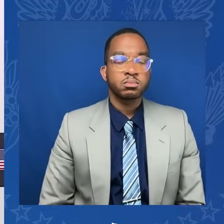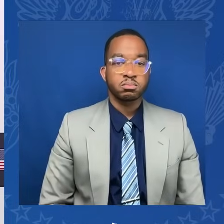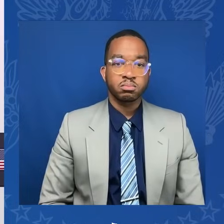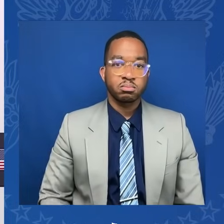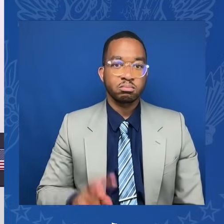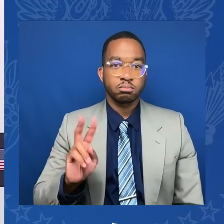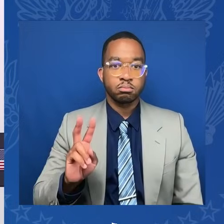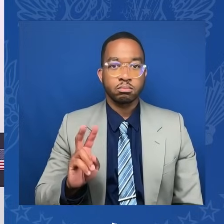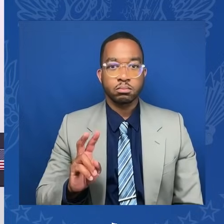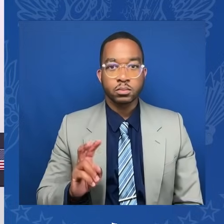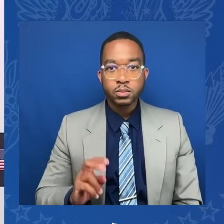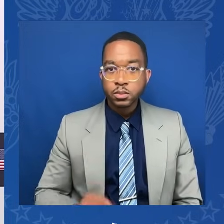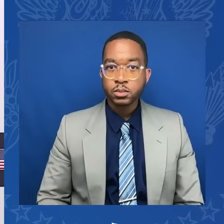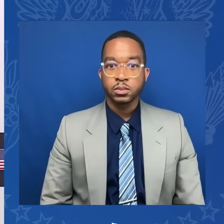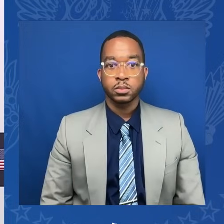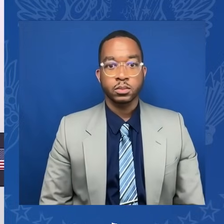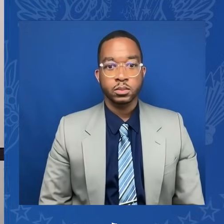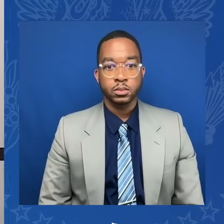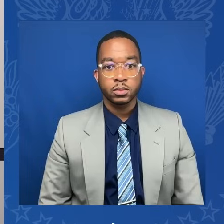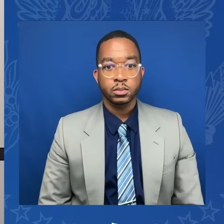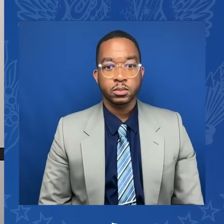President Macron: (As interpreted.)